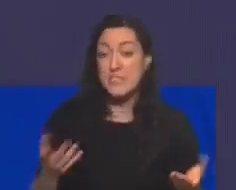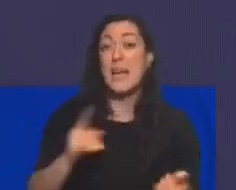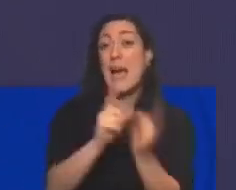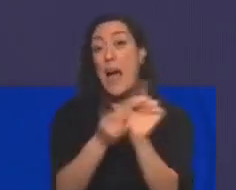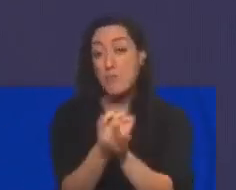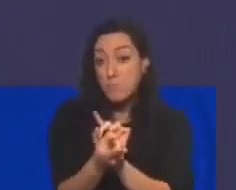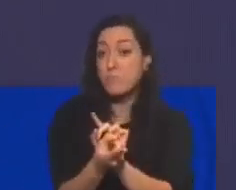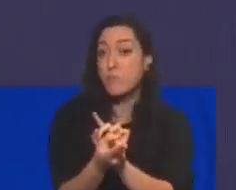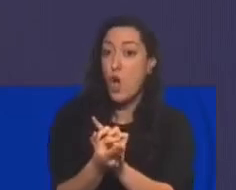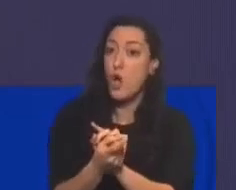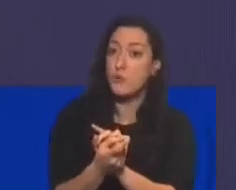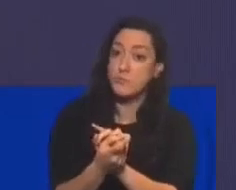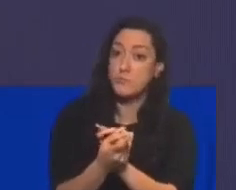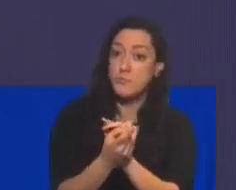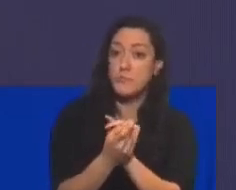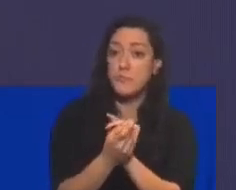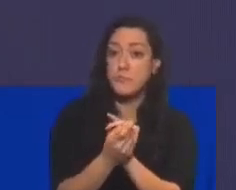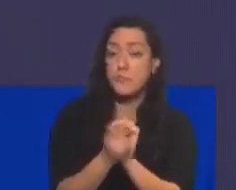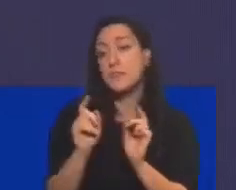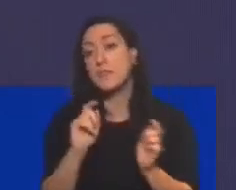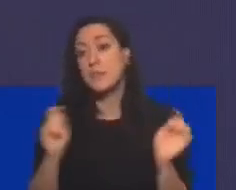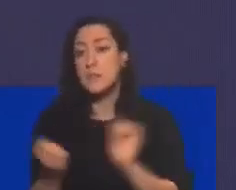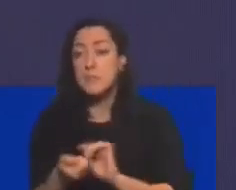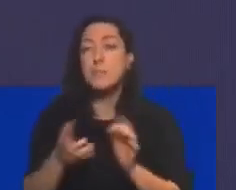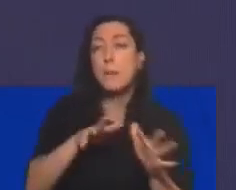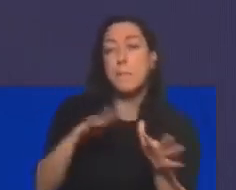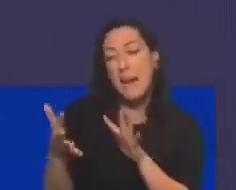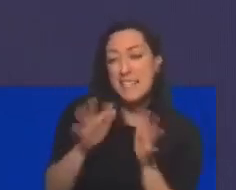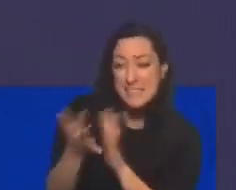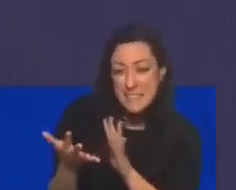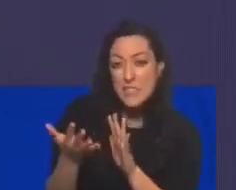way, having jumped the type of exchange to a level similar to the